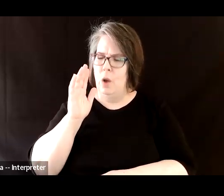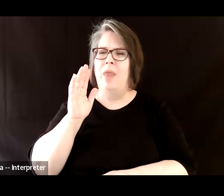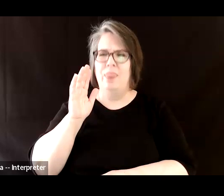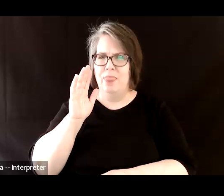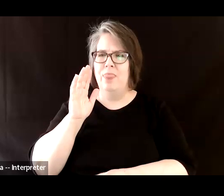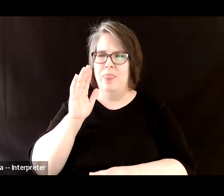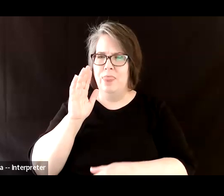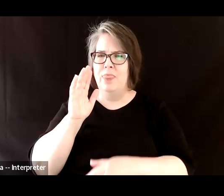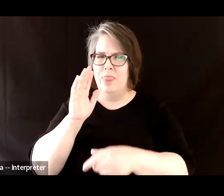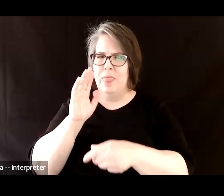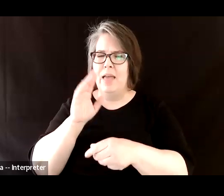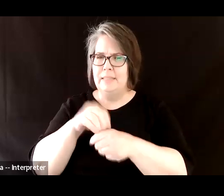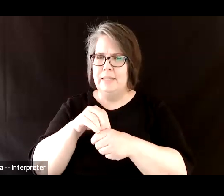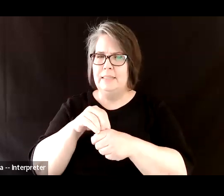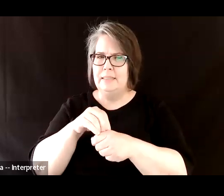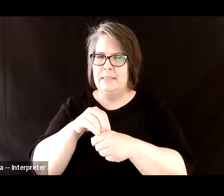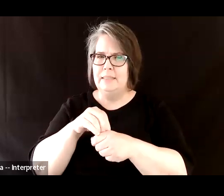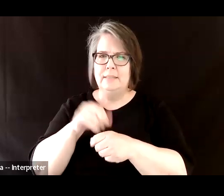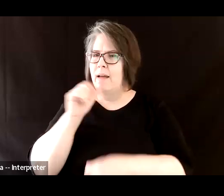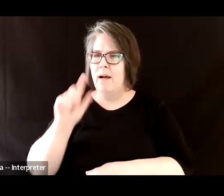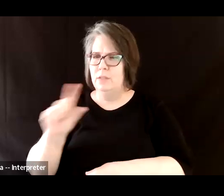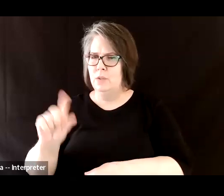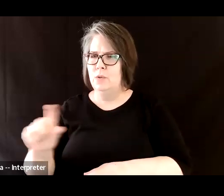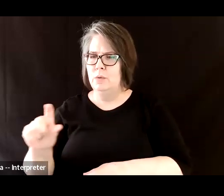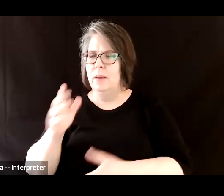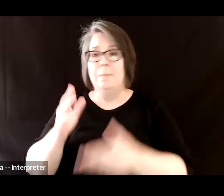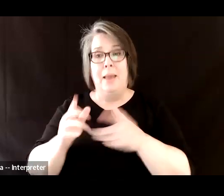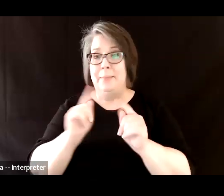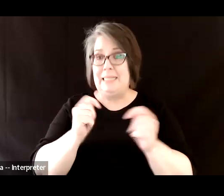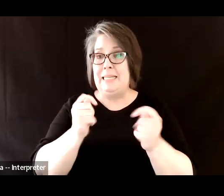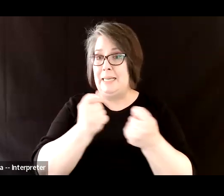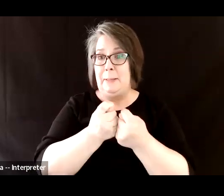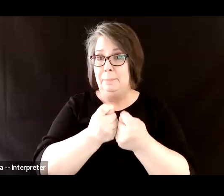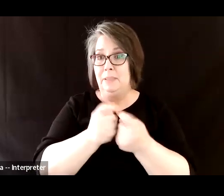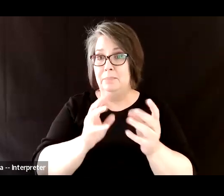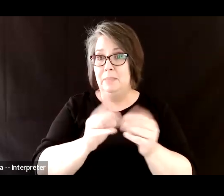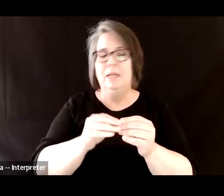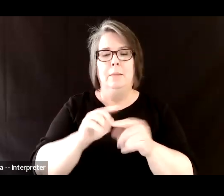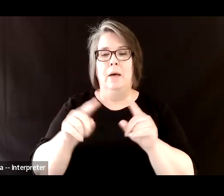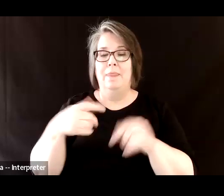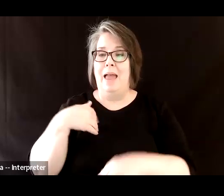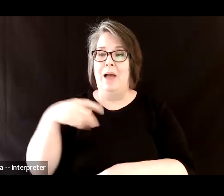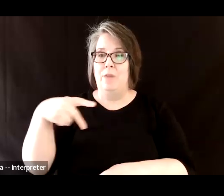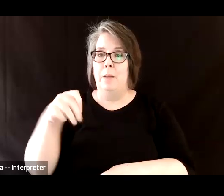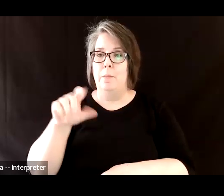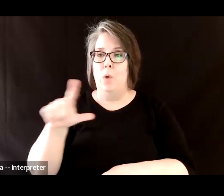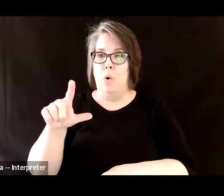It was something in that I was and that was not zoom recently. It may have even been teams that had a poll like feature.